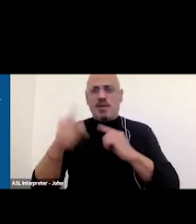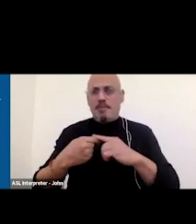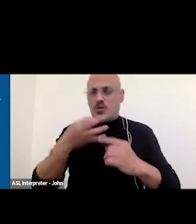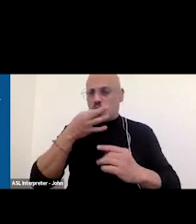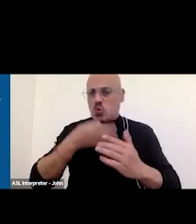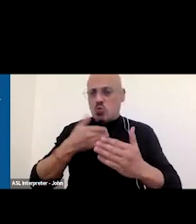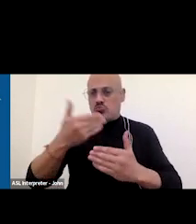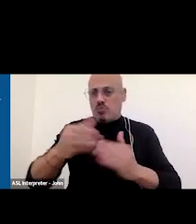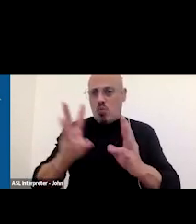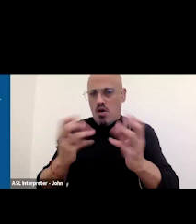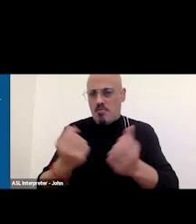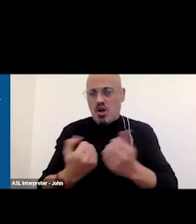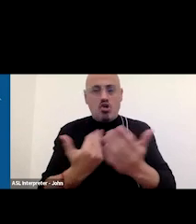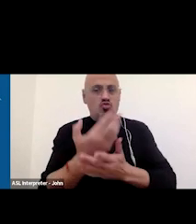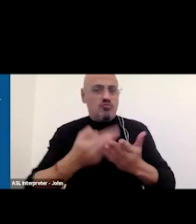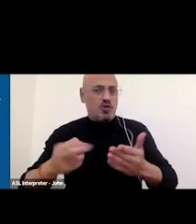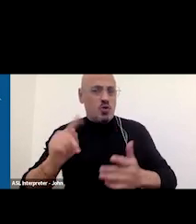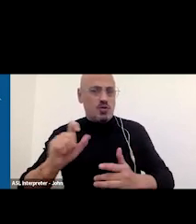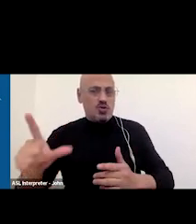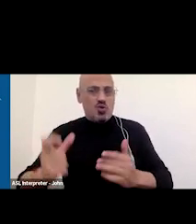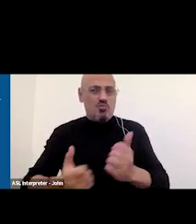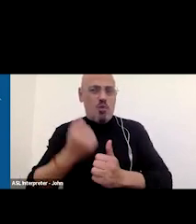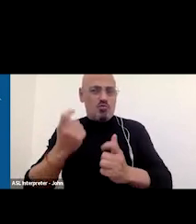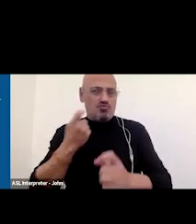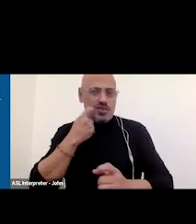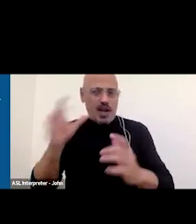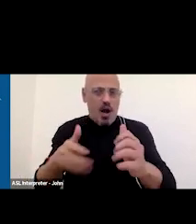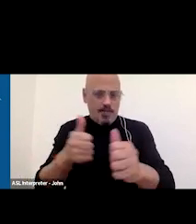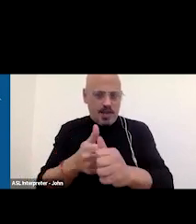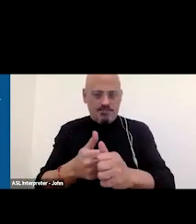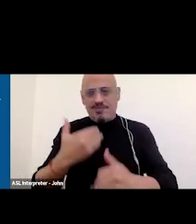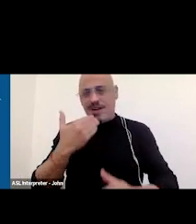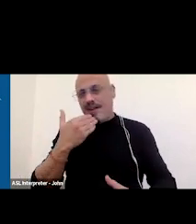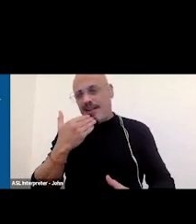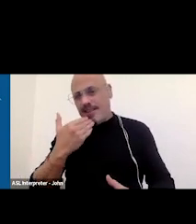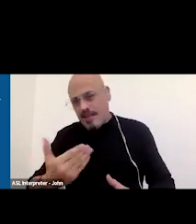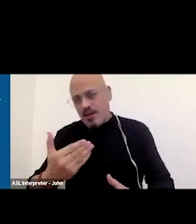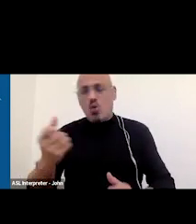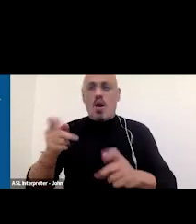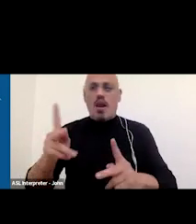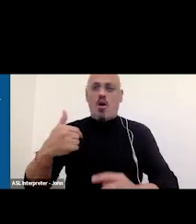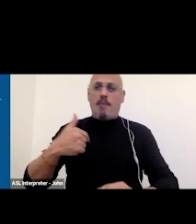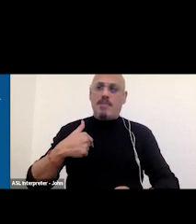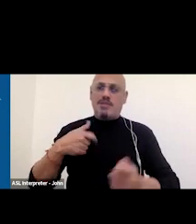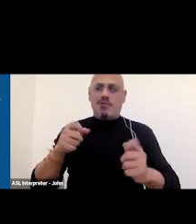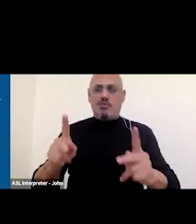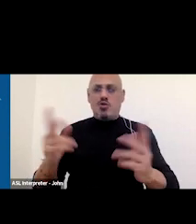new resources or tools, and the latest updates. So thank you for allowing me the opportunity to present today.